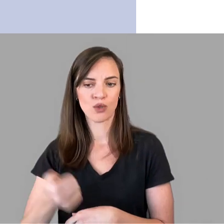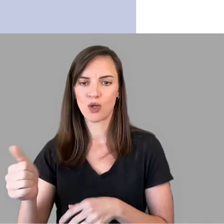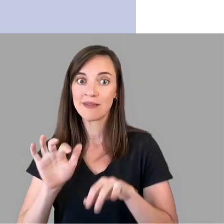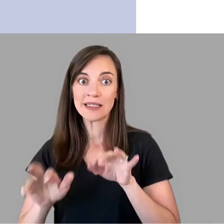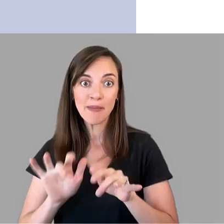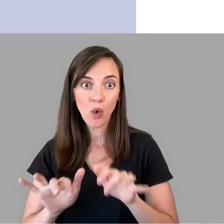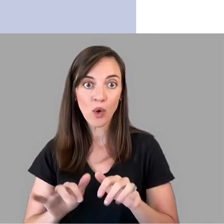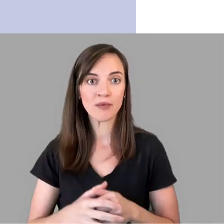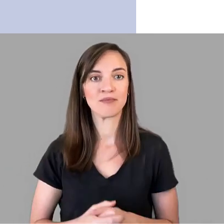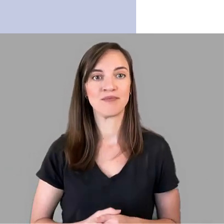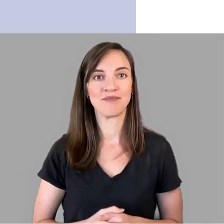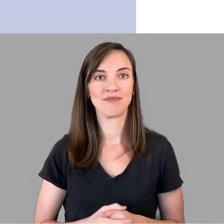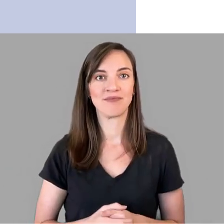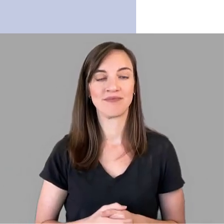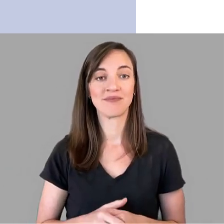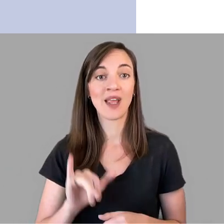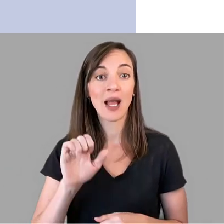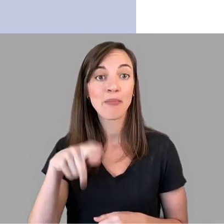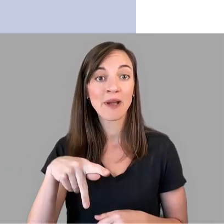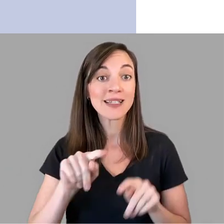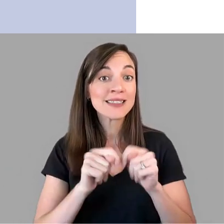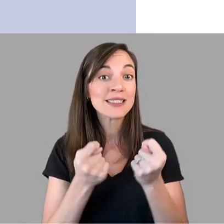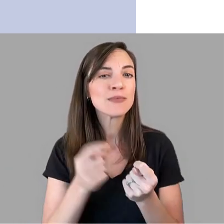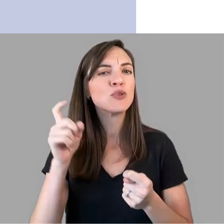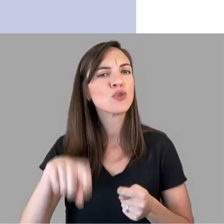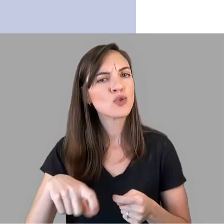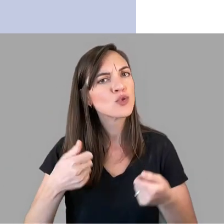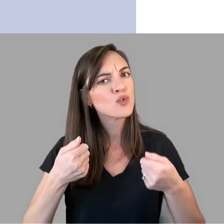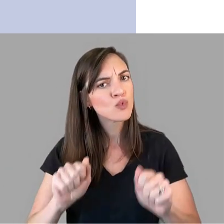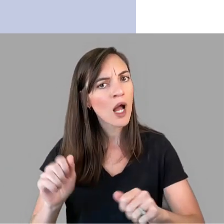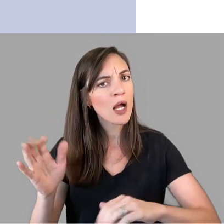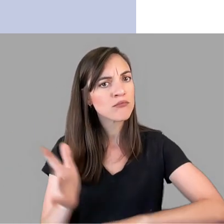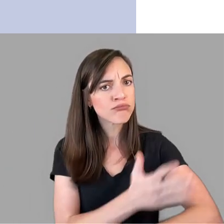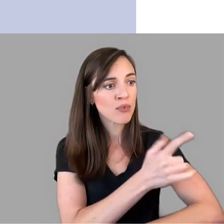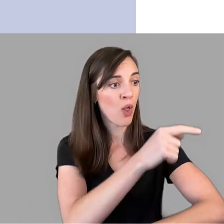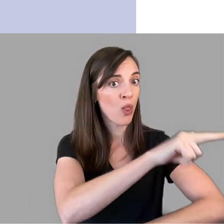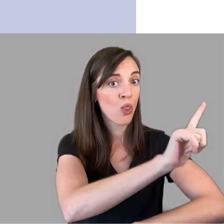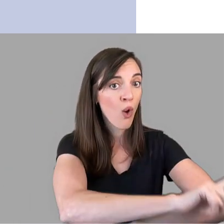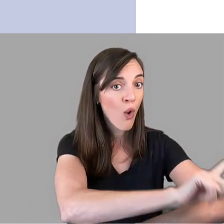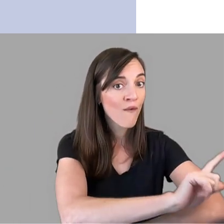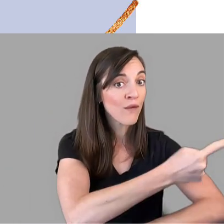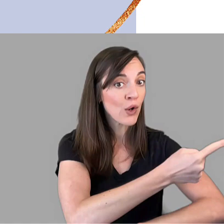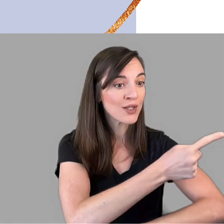In general, the IEP team should consider the simplest solution before moving to a complex